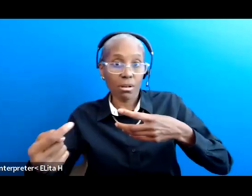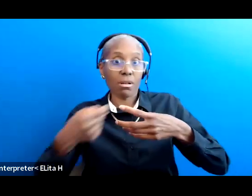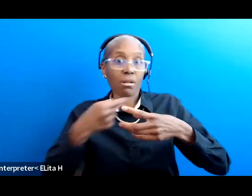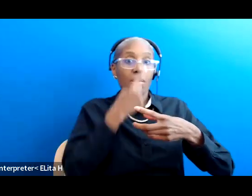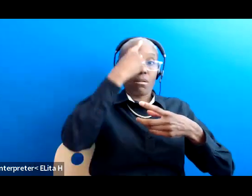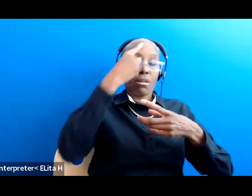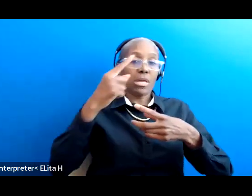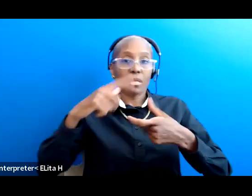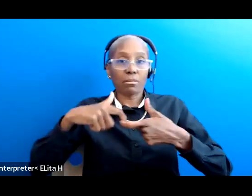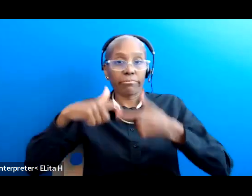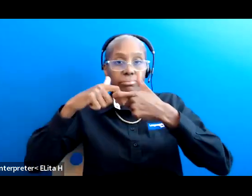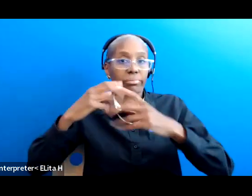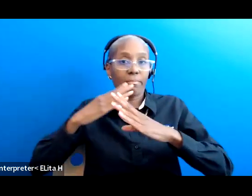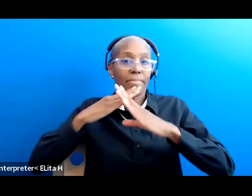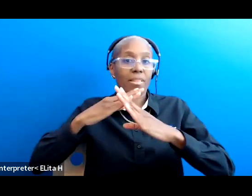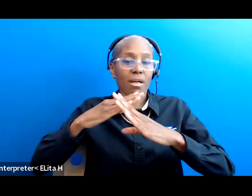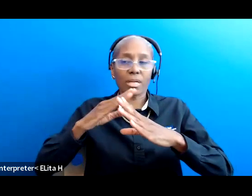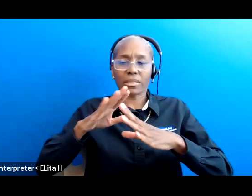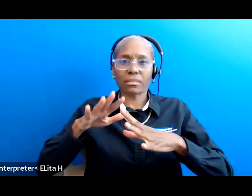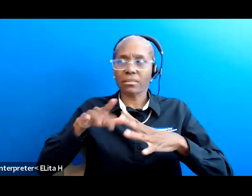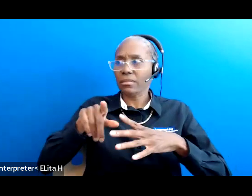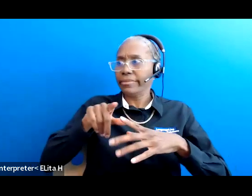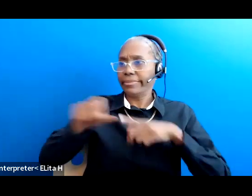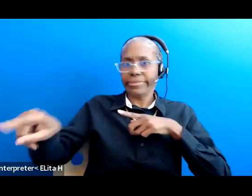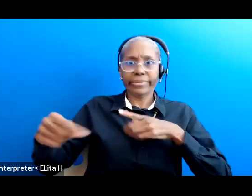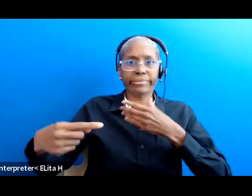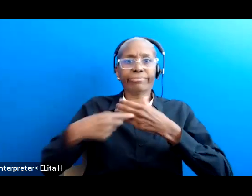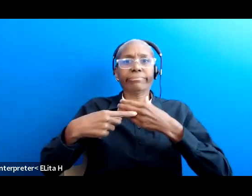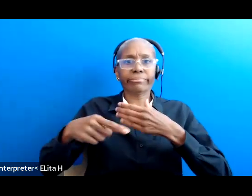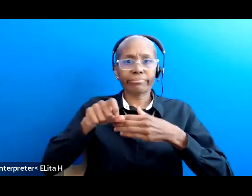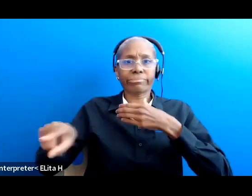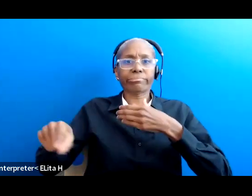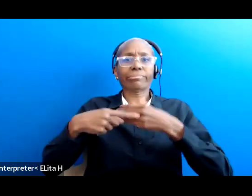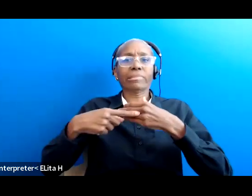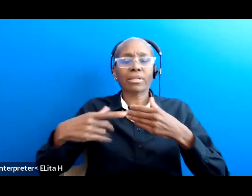Some people do get spasms or they get nerve pain.